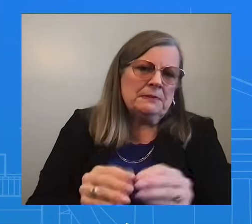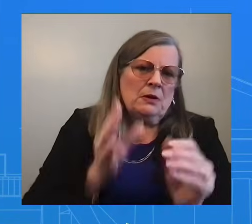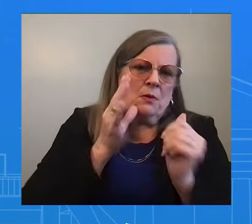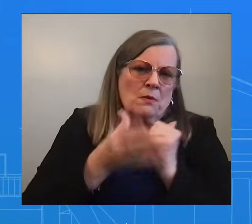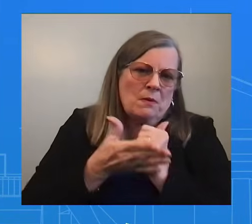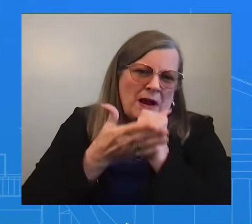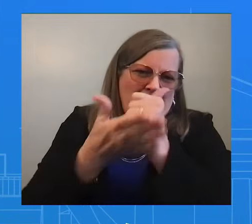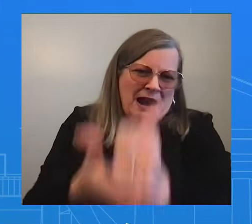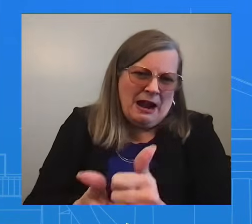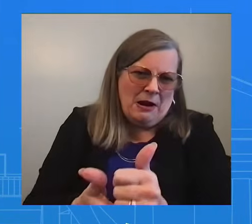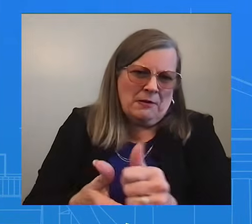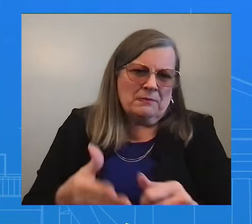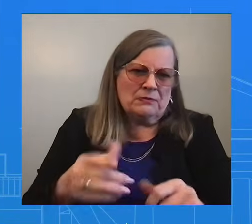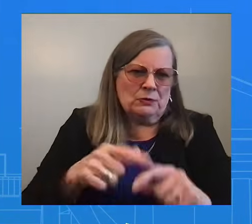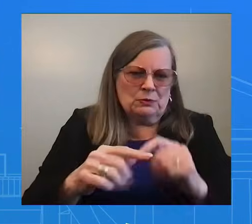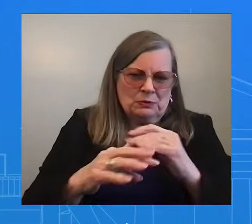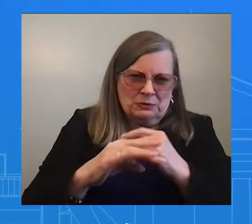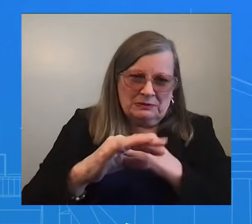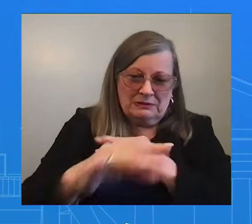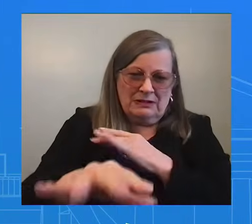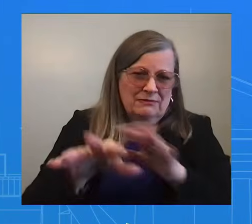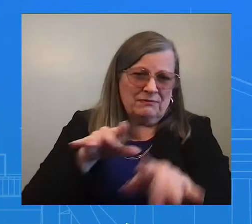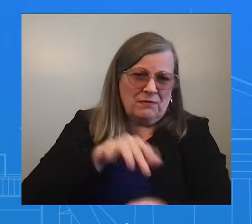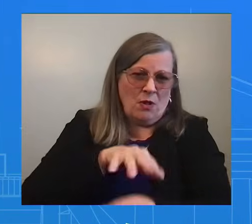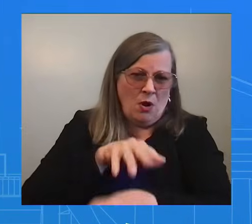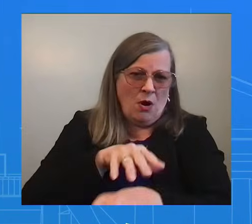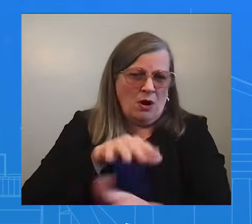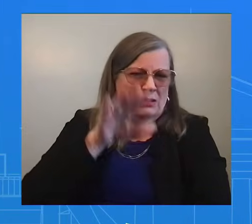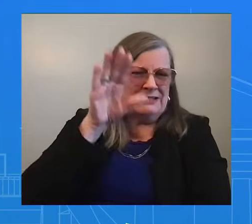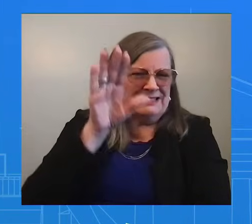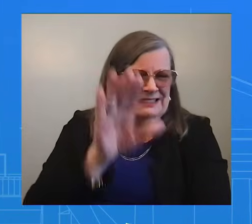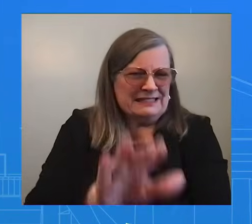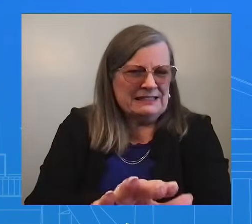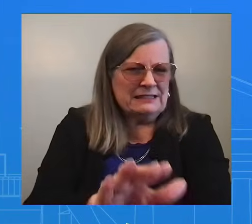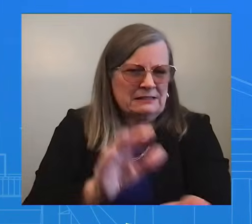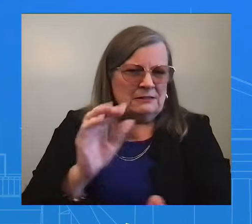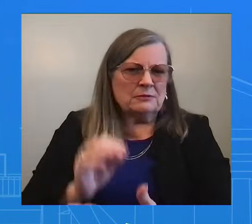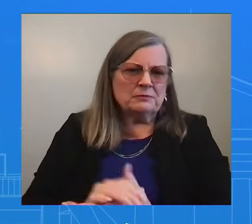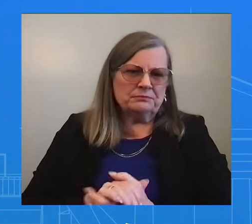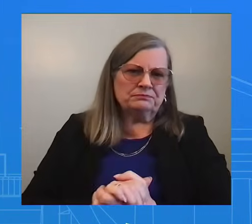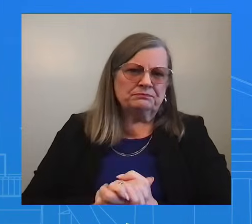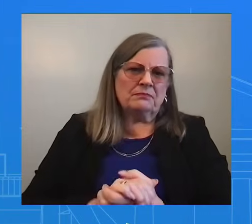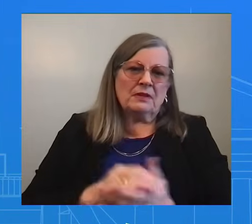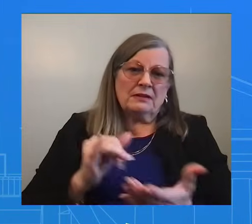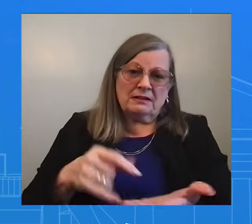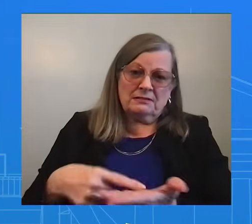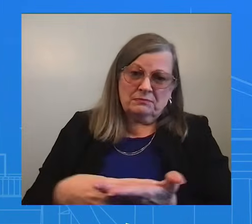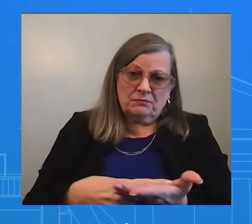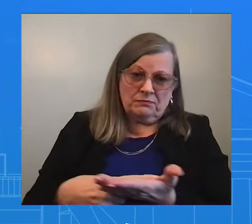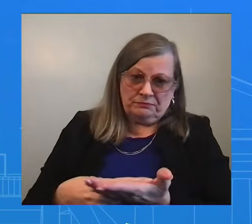coming from -- coming into the border. So, we have to actually have those conversations. That's what the President is doing.